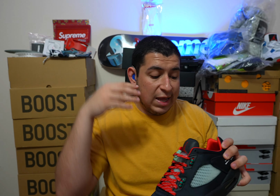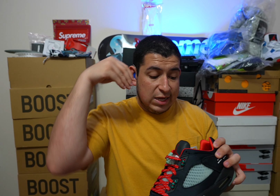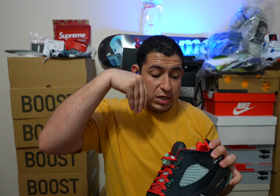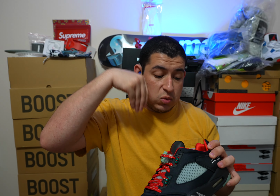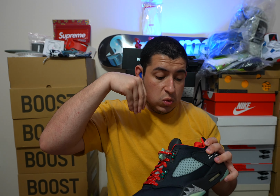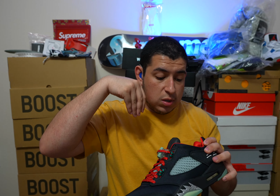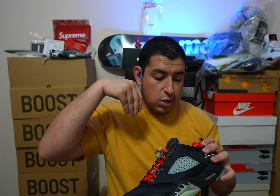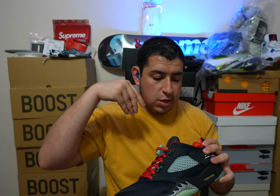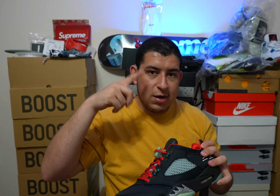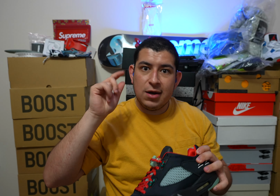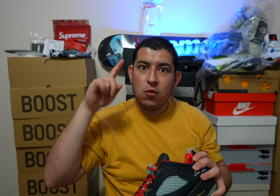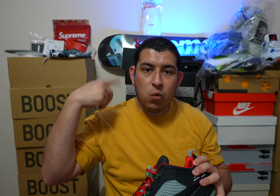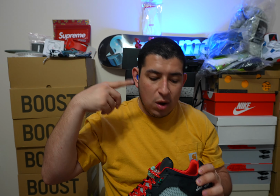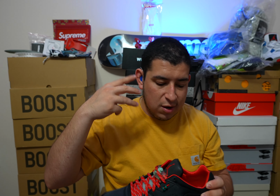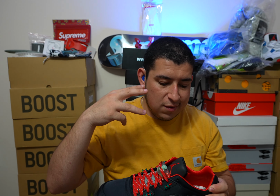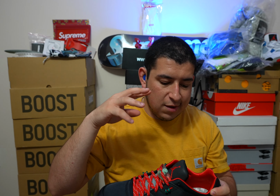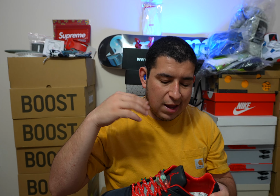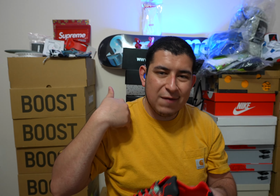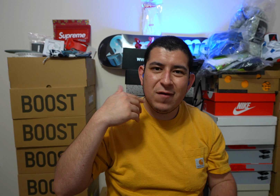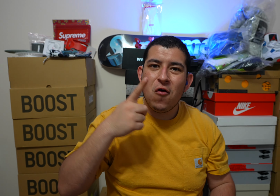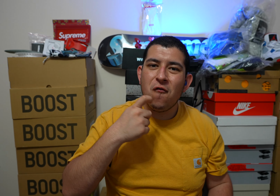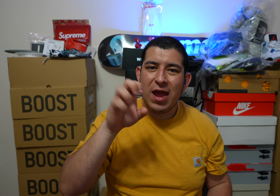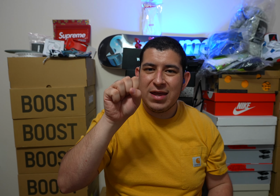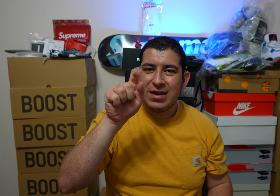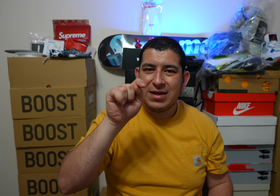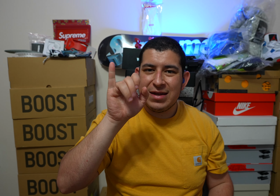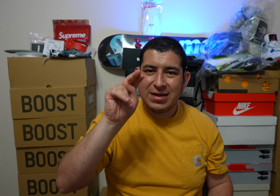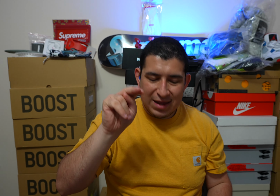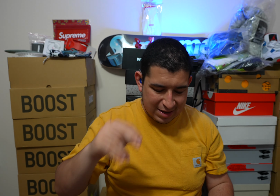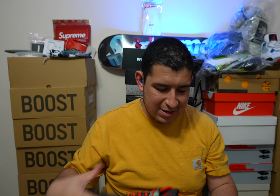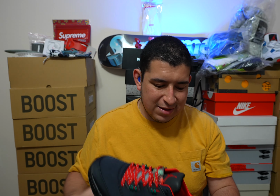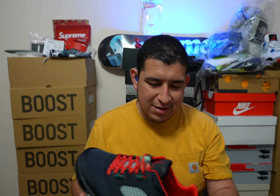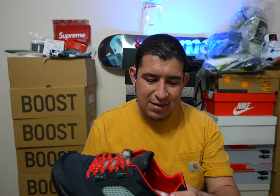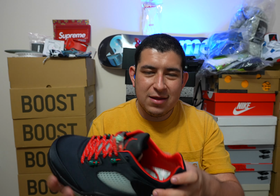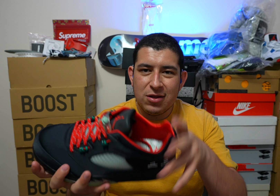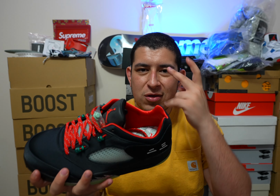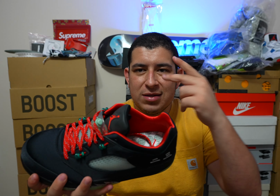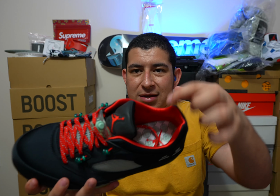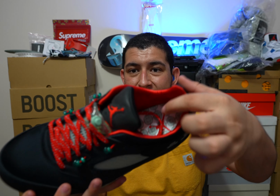The crazy part is the red silk inside.